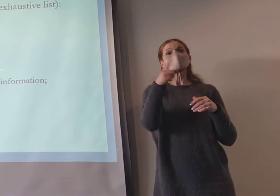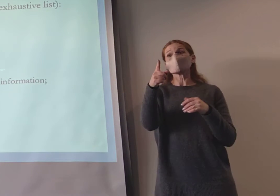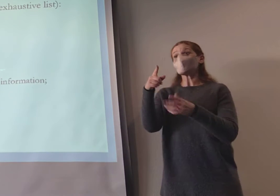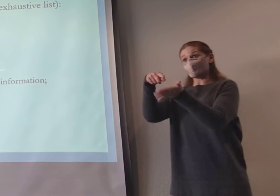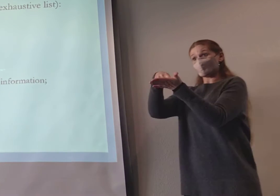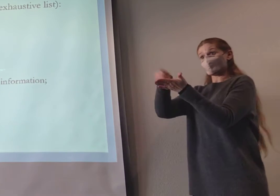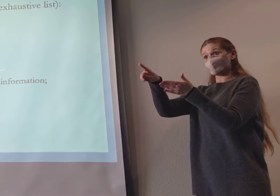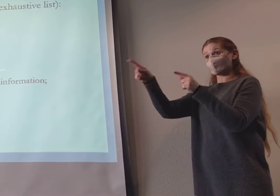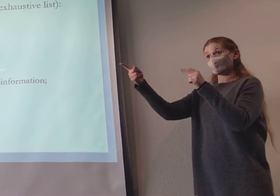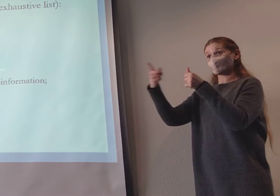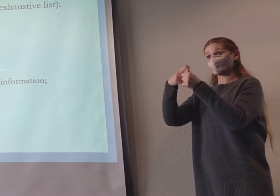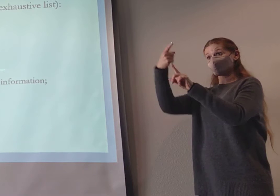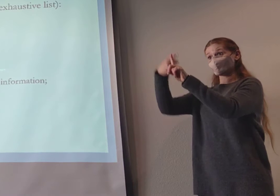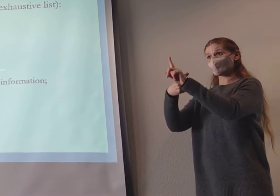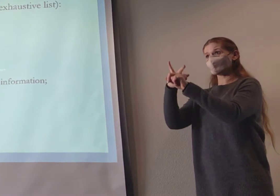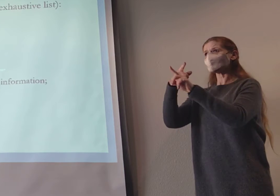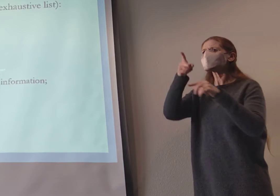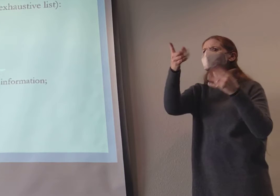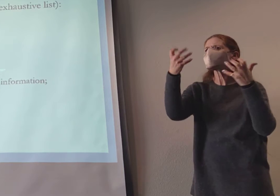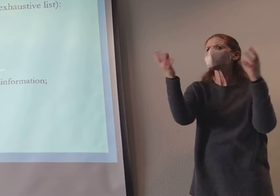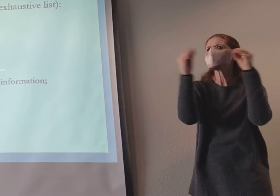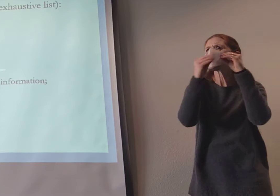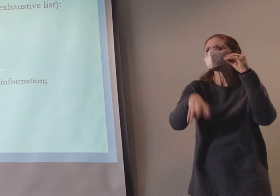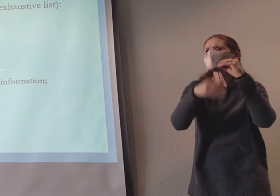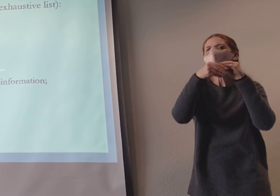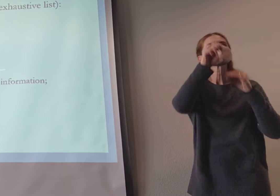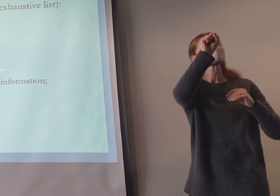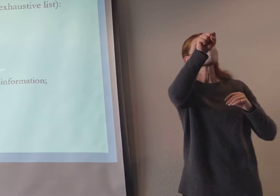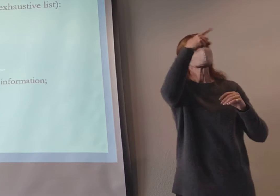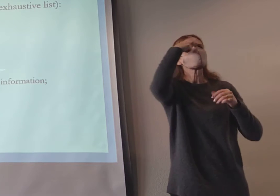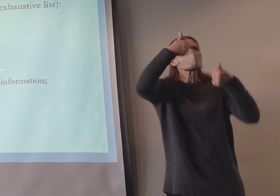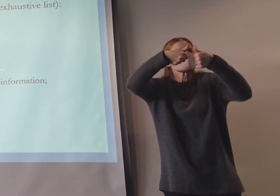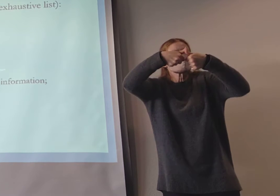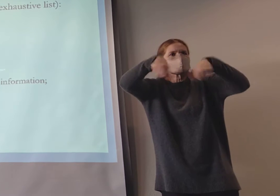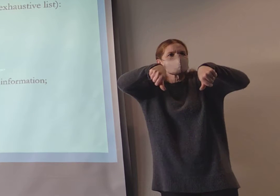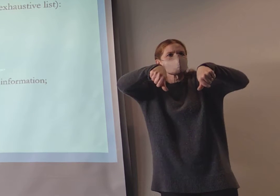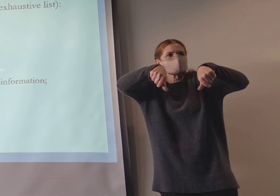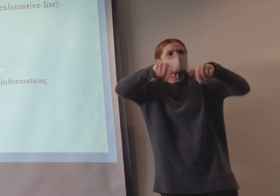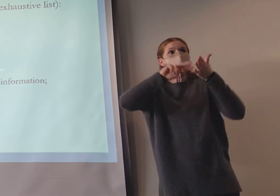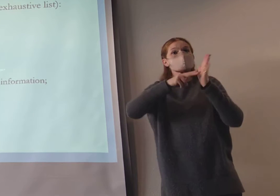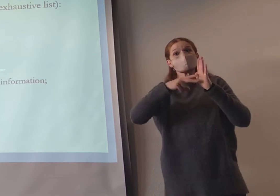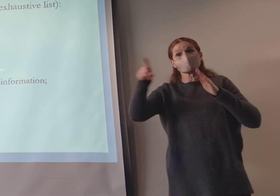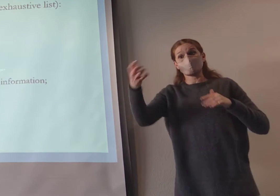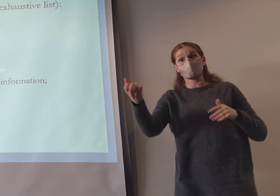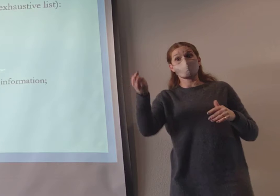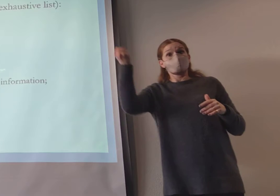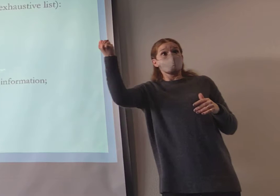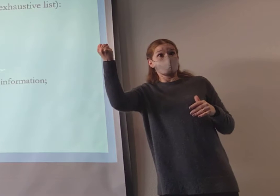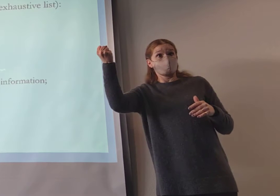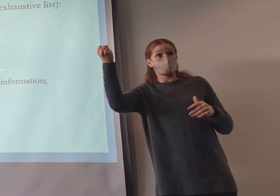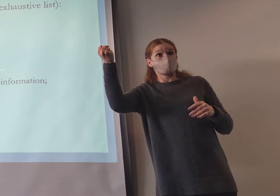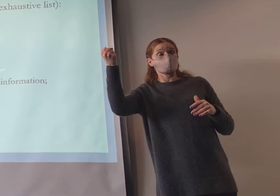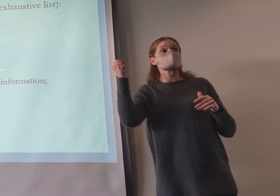And so it's important to find out what the landlord expects and how that's to be paid.